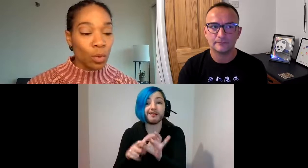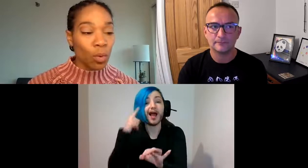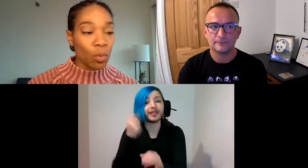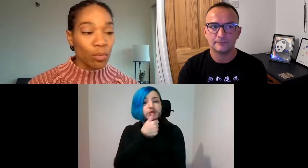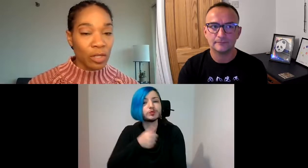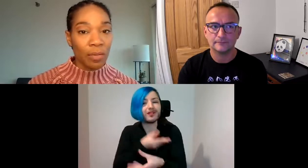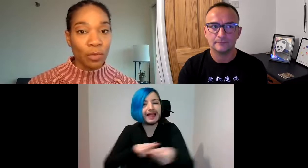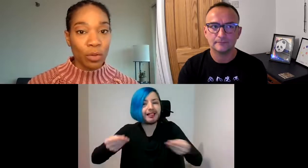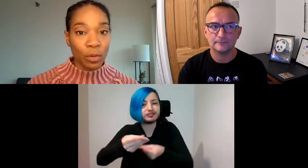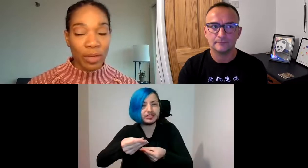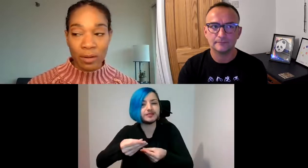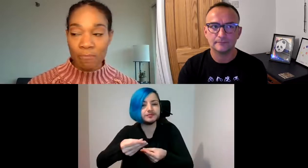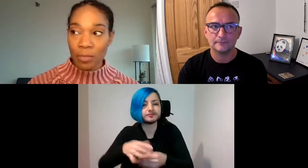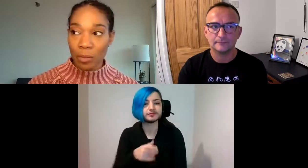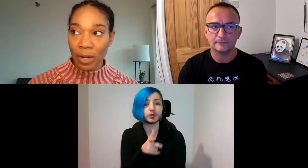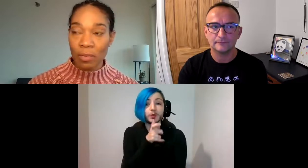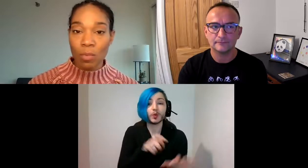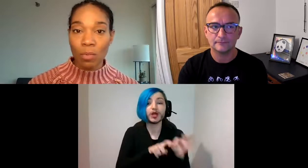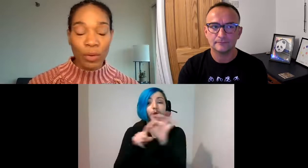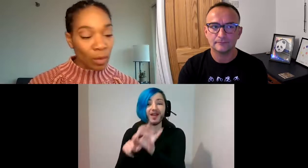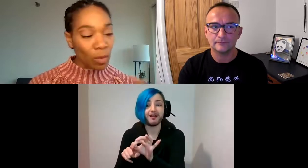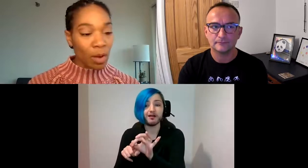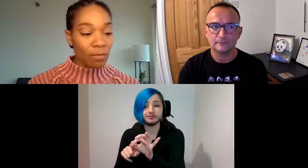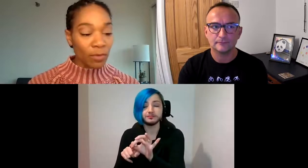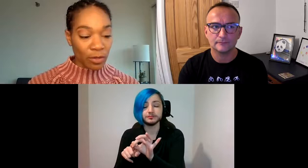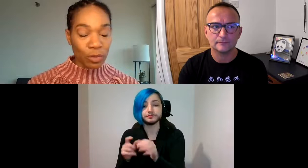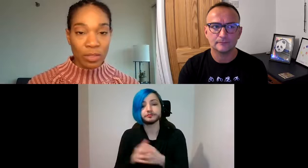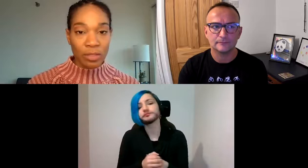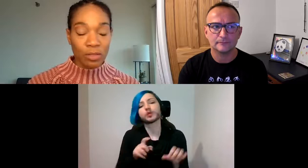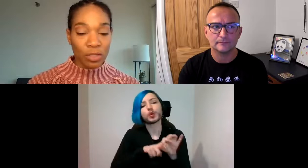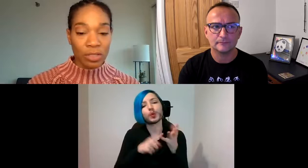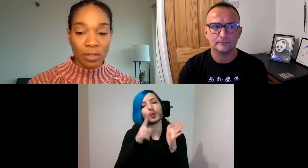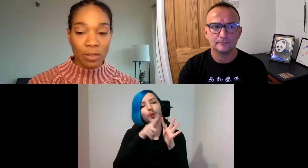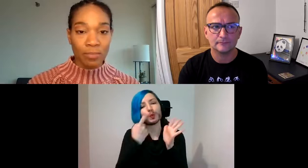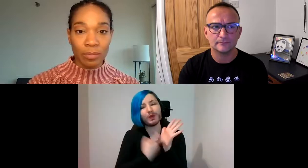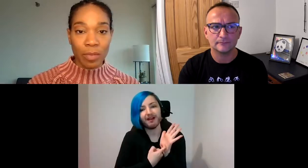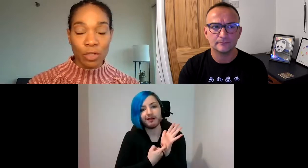over time queer was appropriated and it was used as a